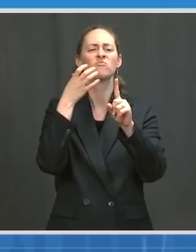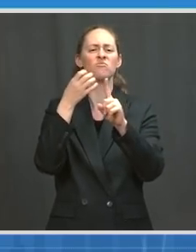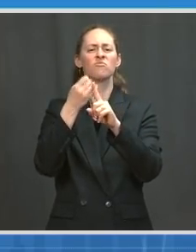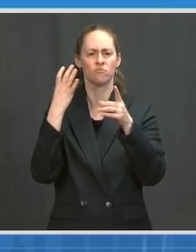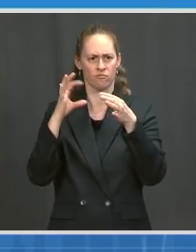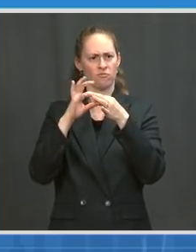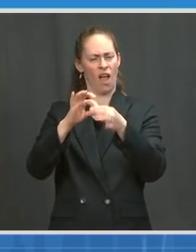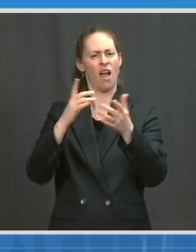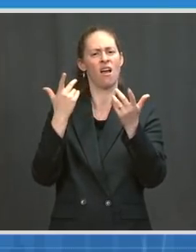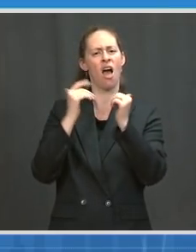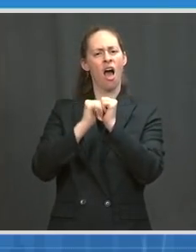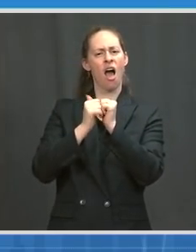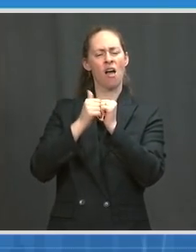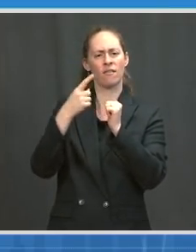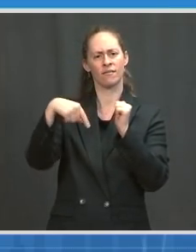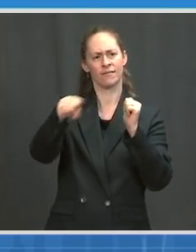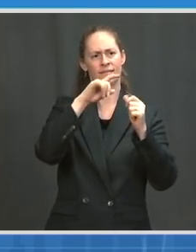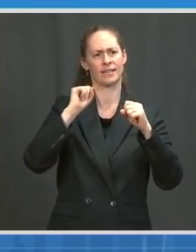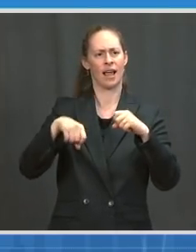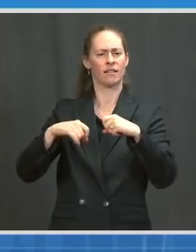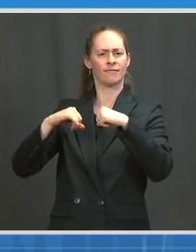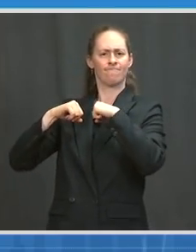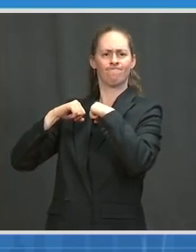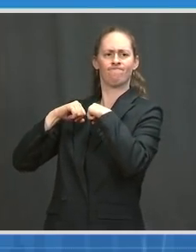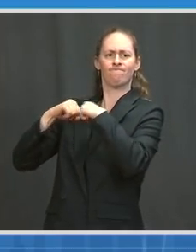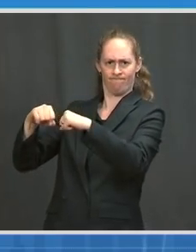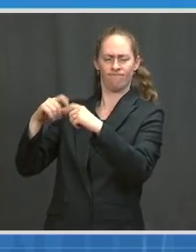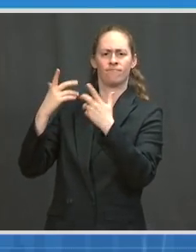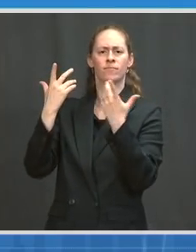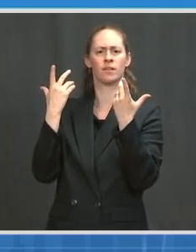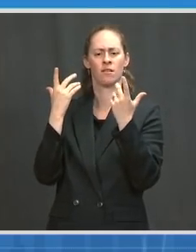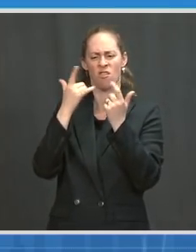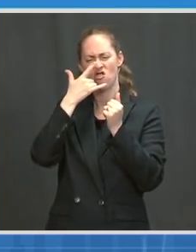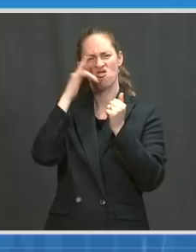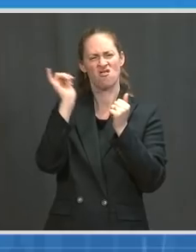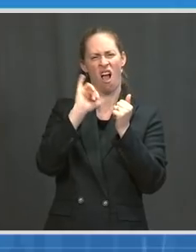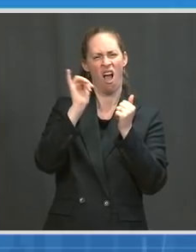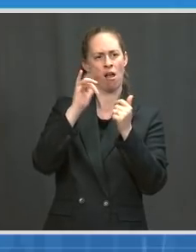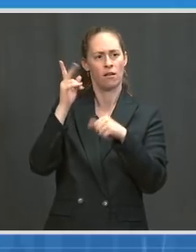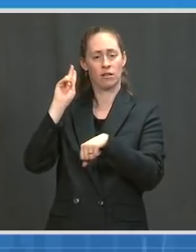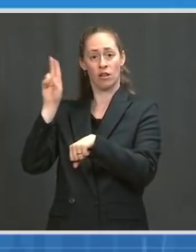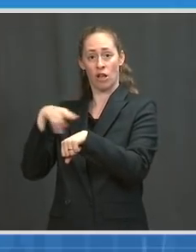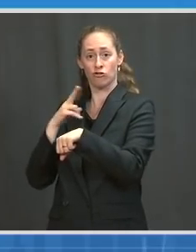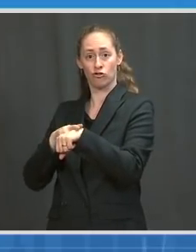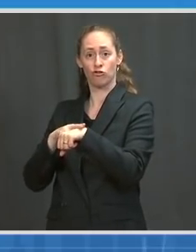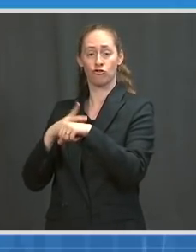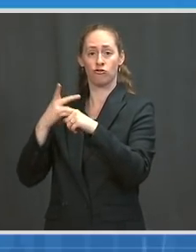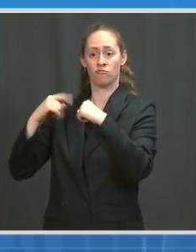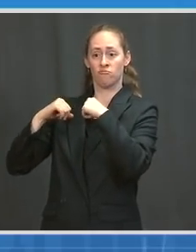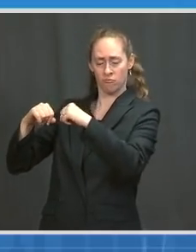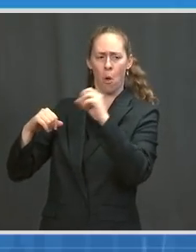following natural infection versus vaccine, and the combination of the two.